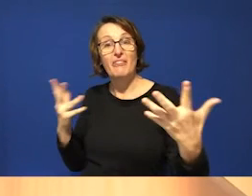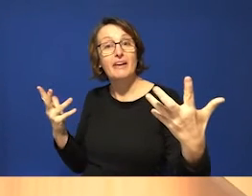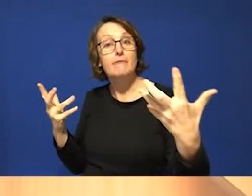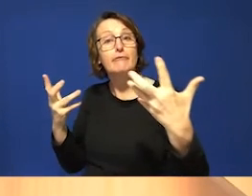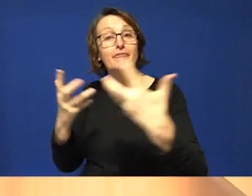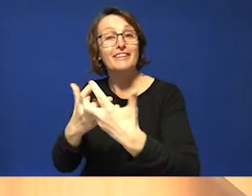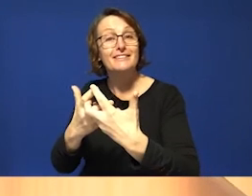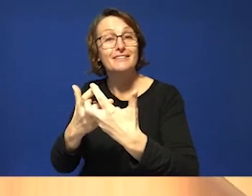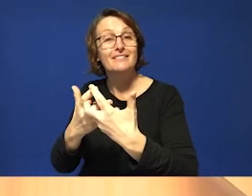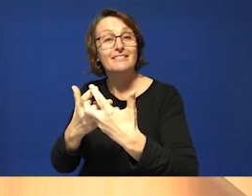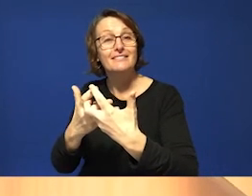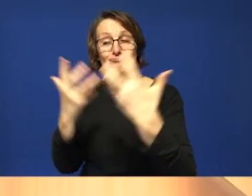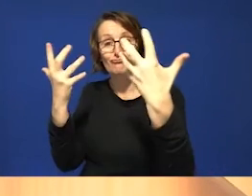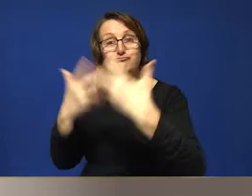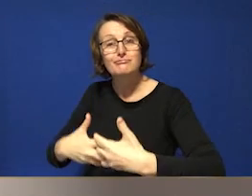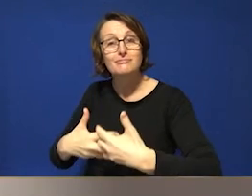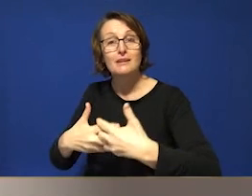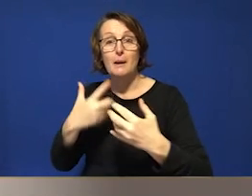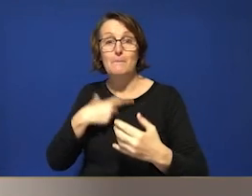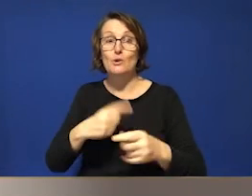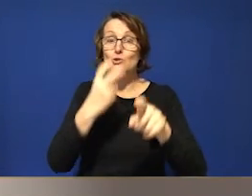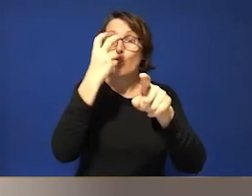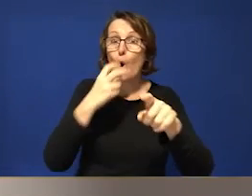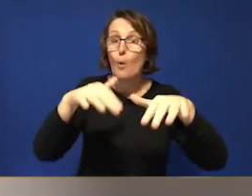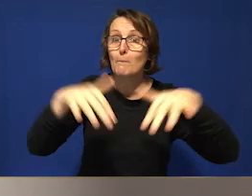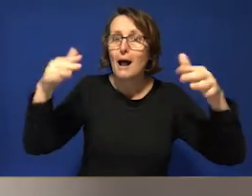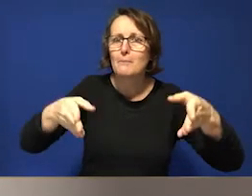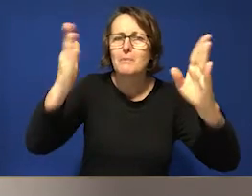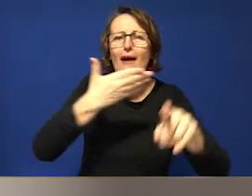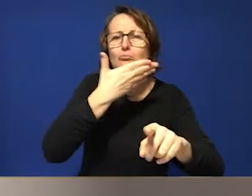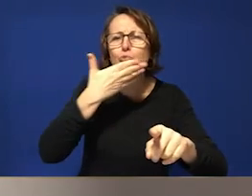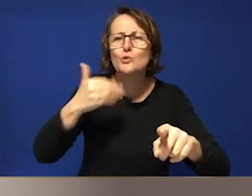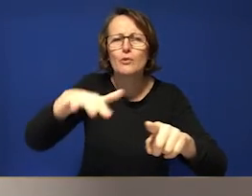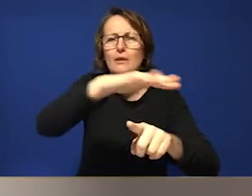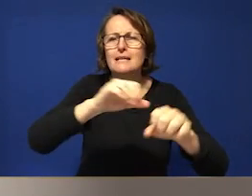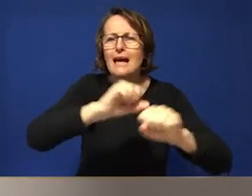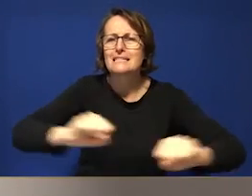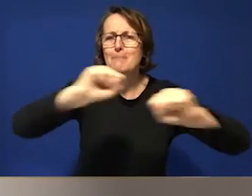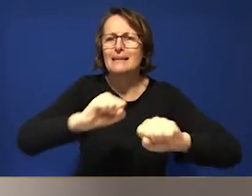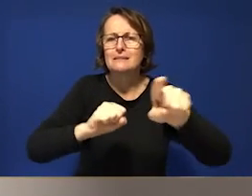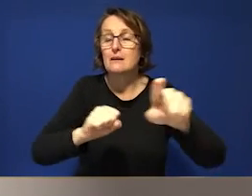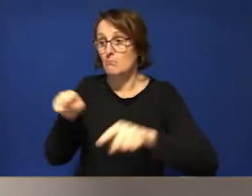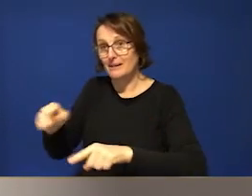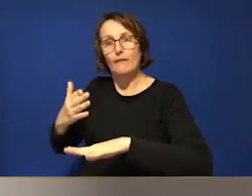Cause there's some extraordinary spaces in the old building, which are wonderful. And yet this is kind of the working part of the building.